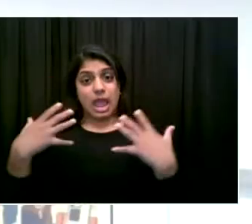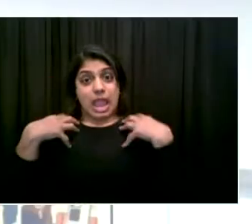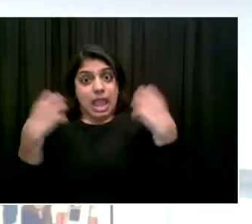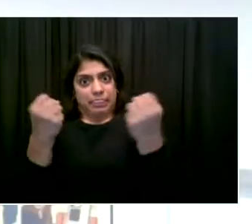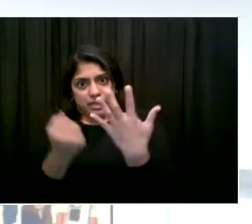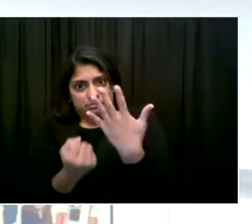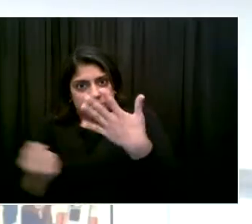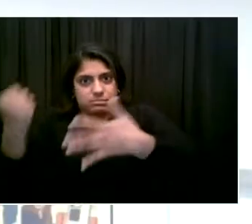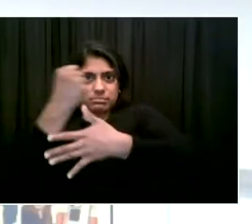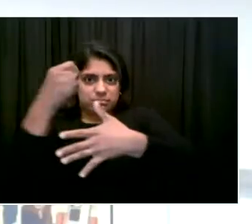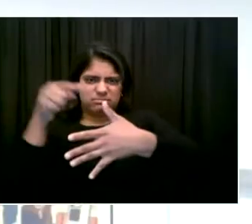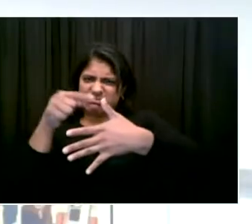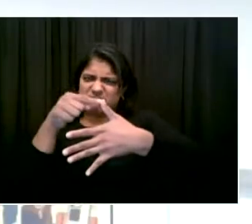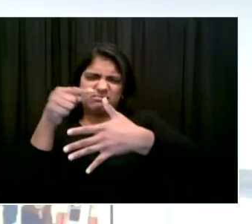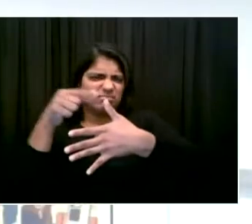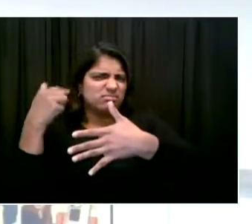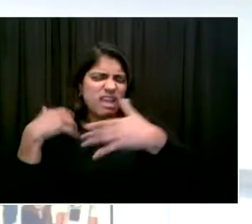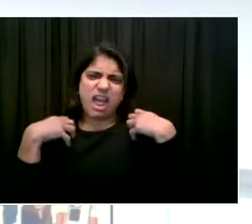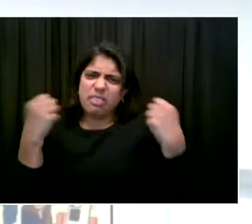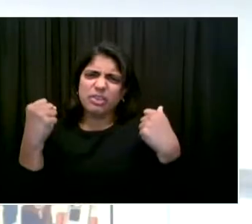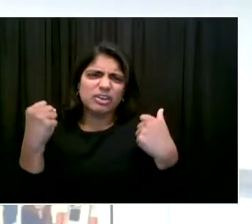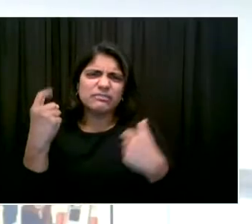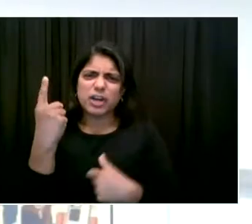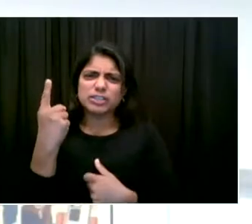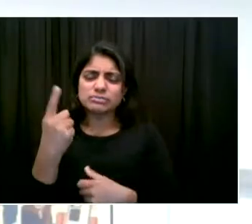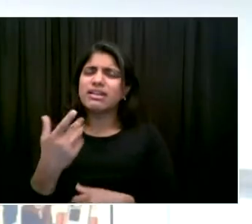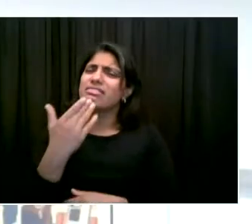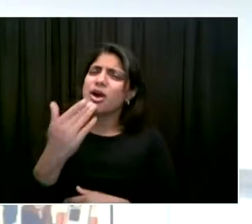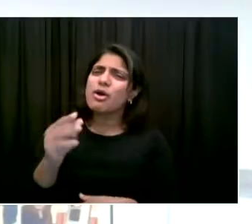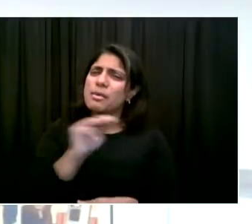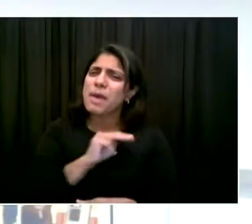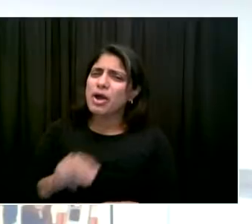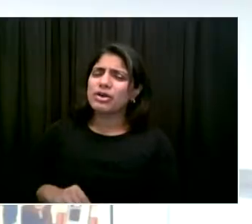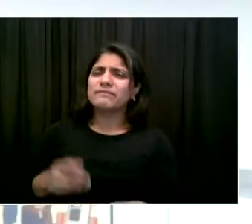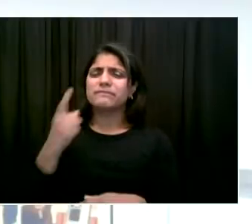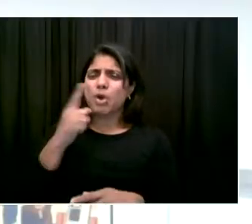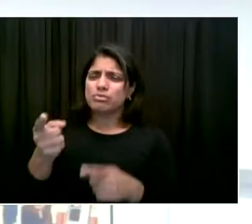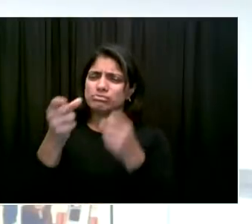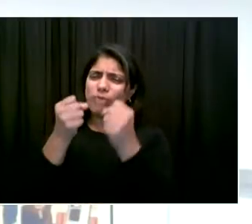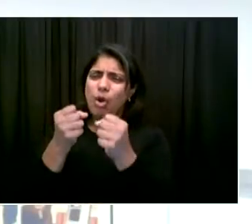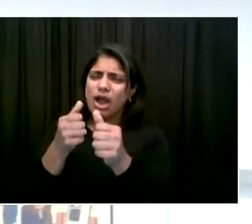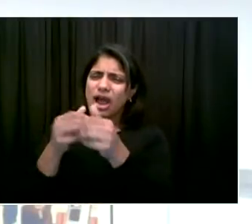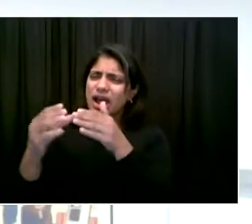PUBLIC HLTEAH AND SAFETY GRATEFUL TO THE